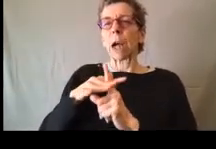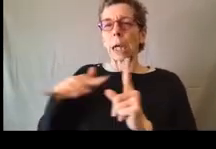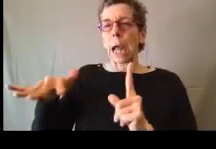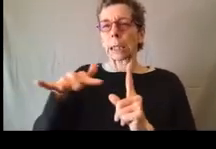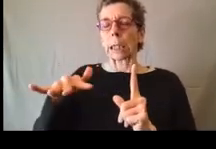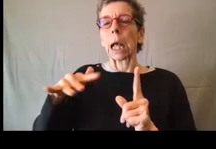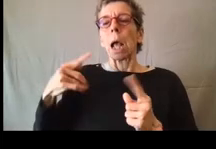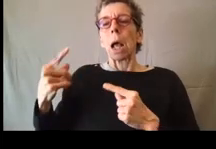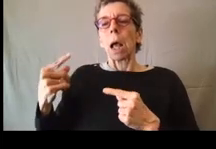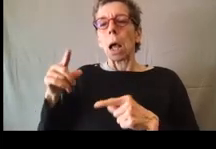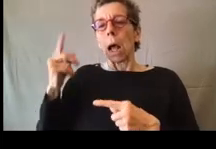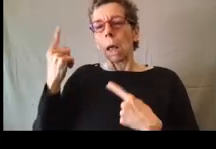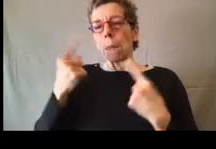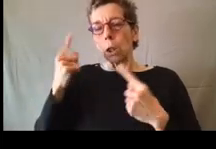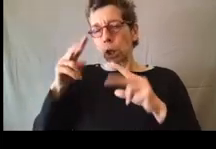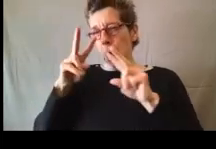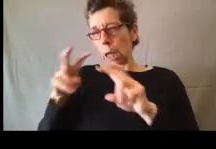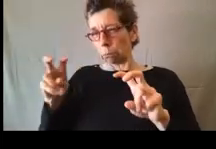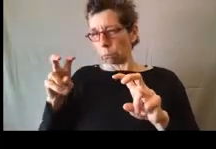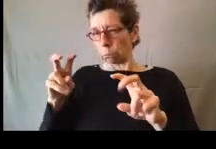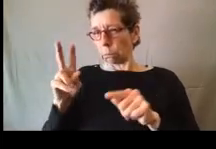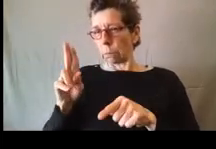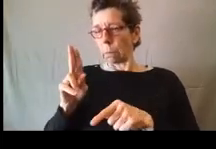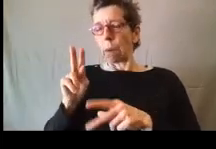just the misunderstanding of but their use of their rights and responsibilities under